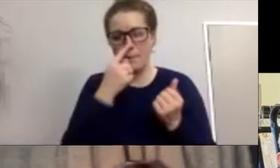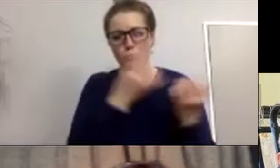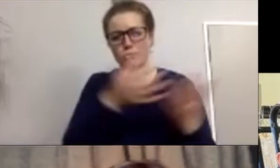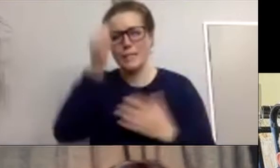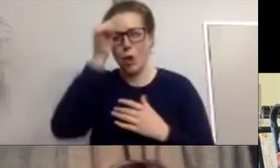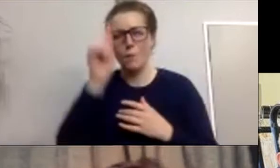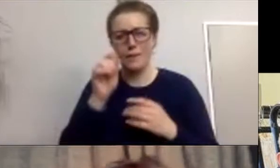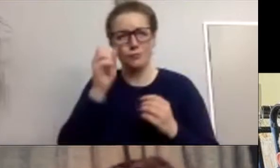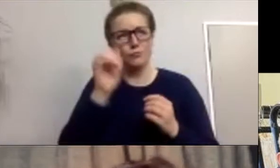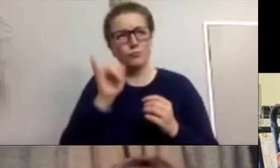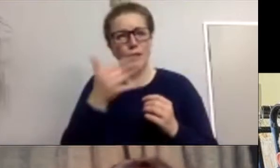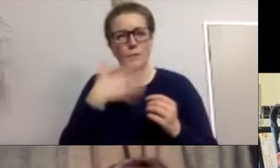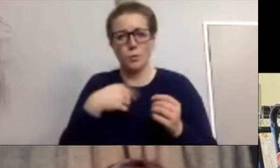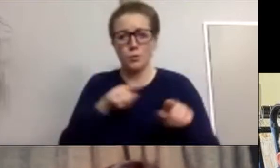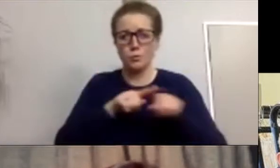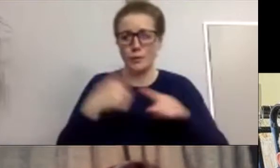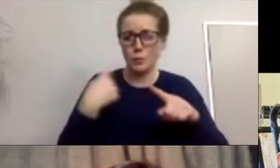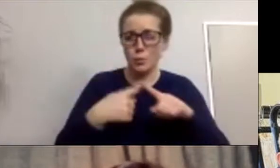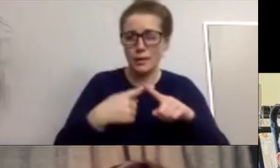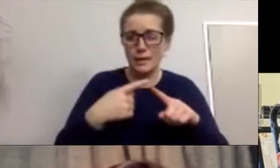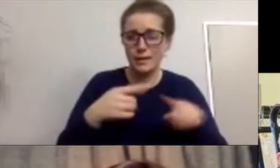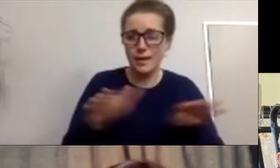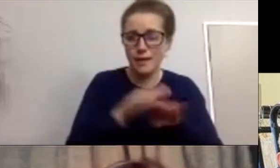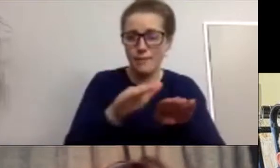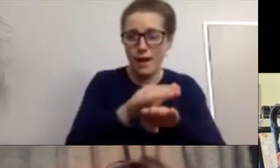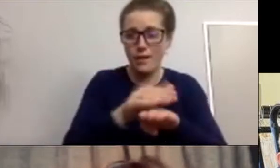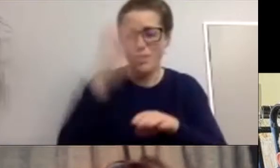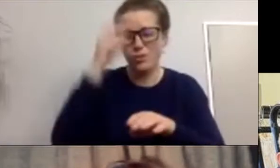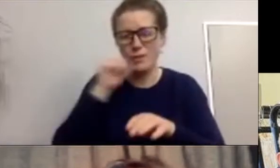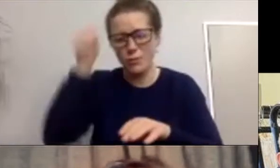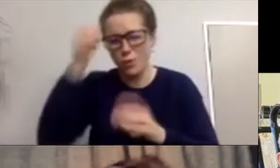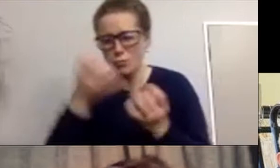case , I'll try to be quite quick on this. I have some slides,